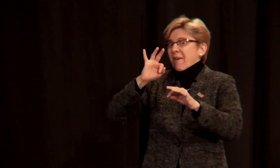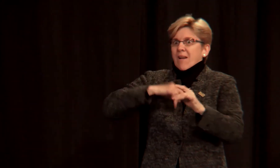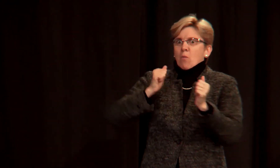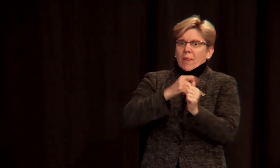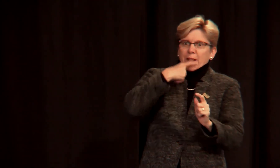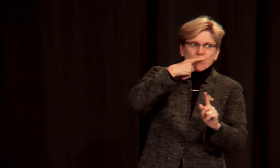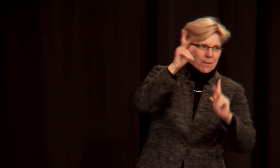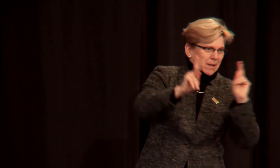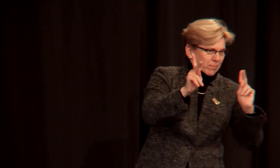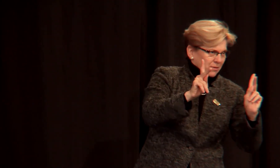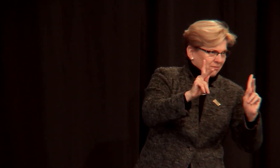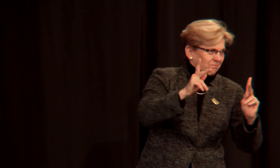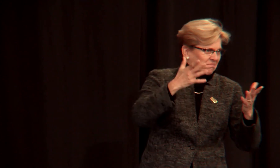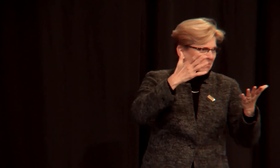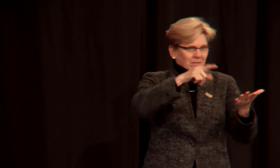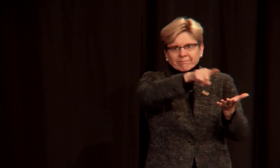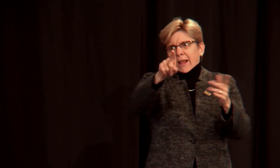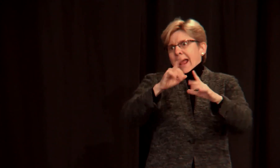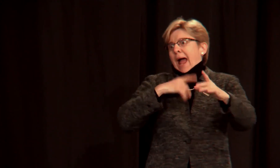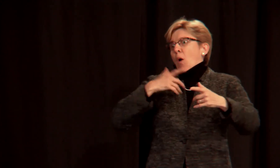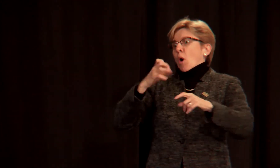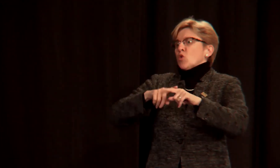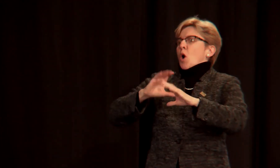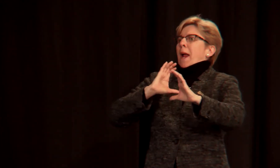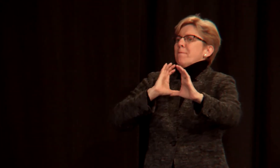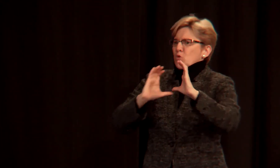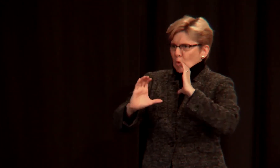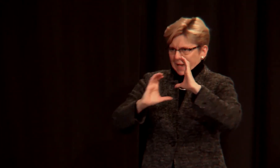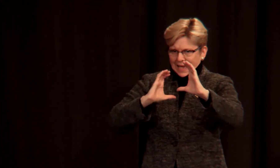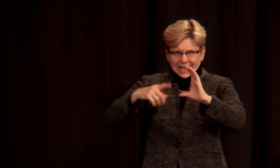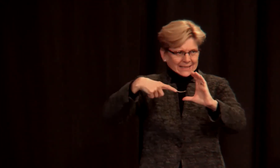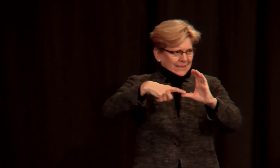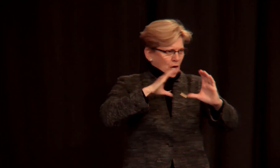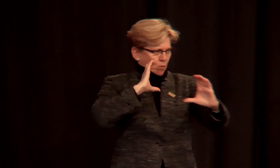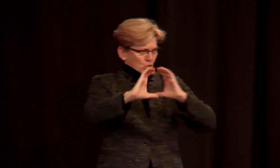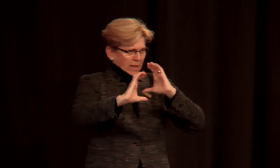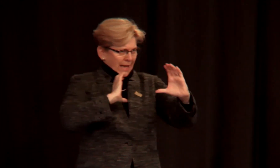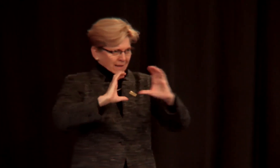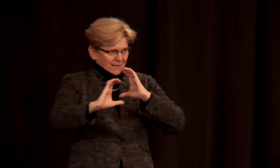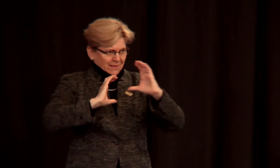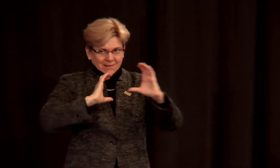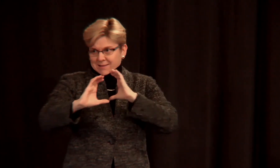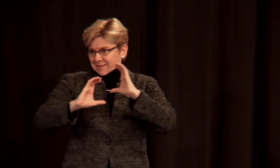with hearing people because I just want to be able to communicate period.